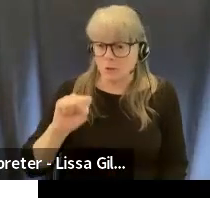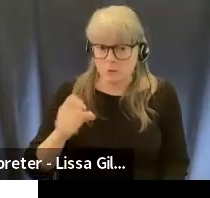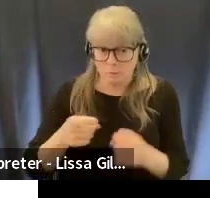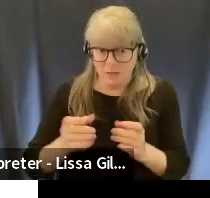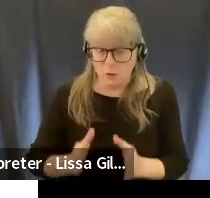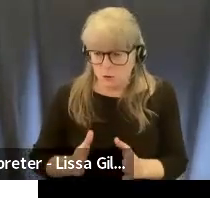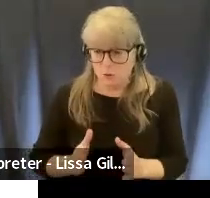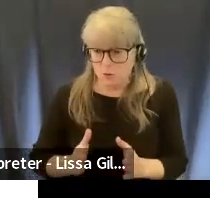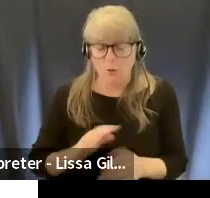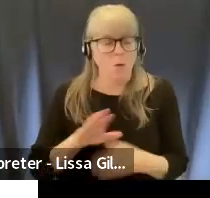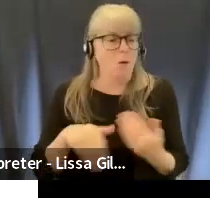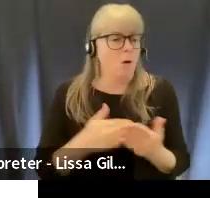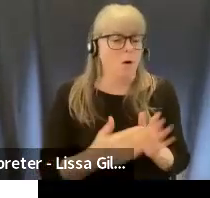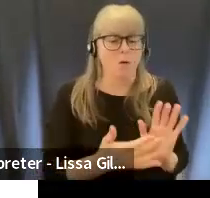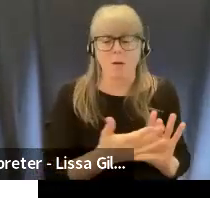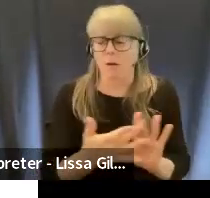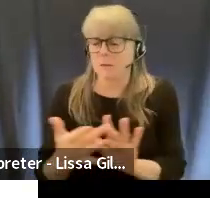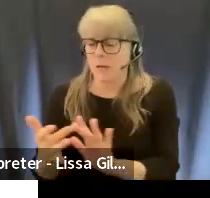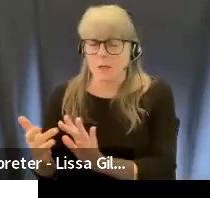And so then there's a shelter. Managers.